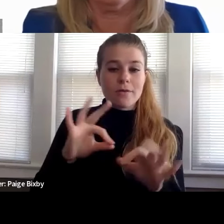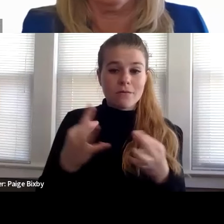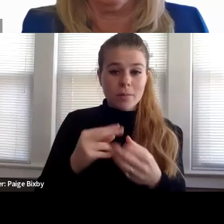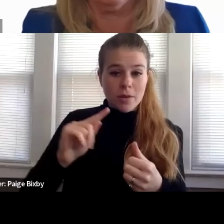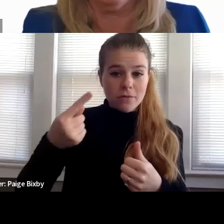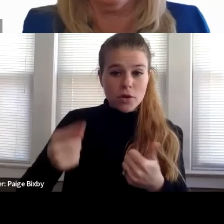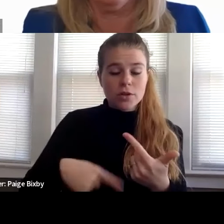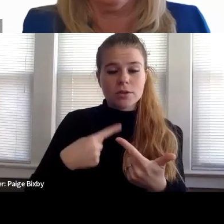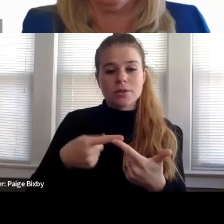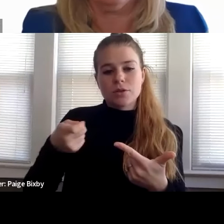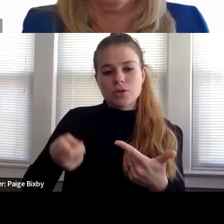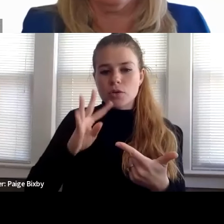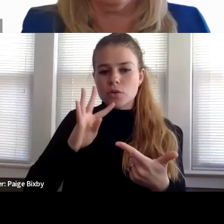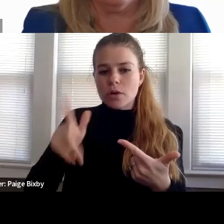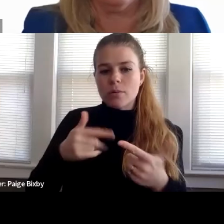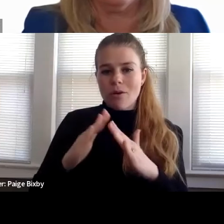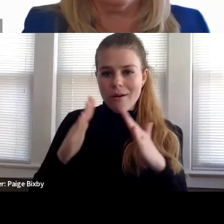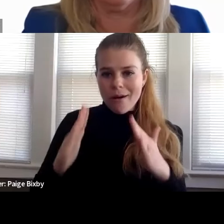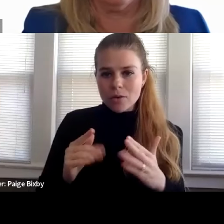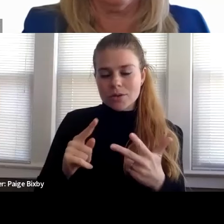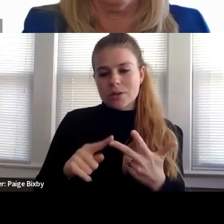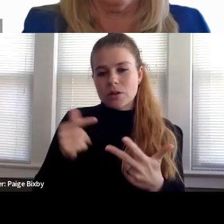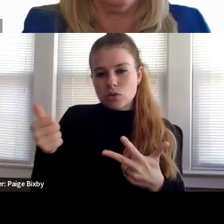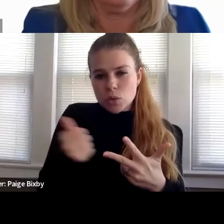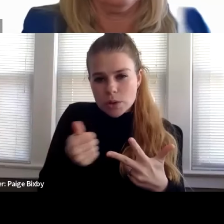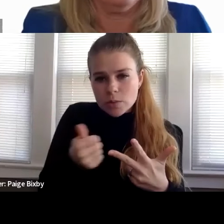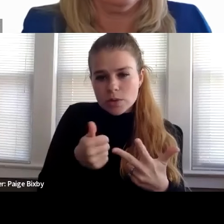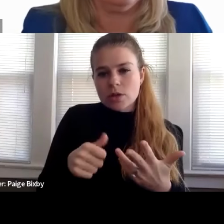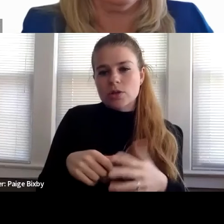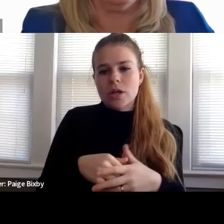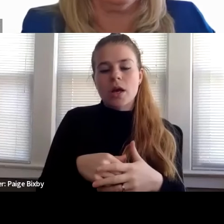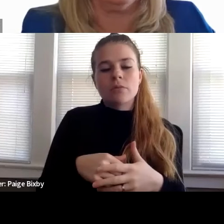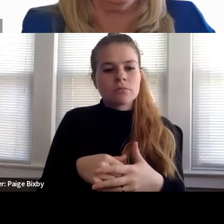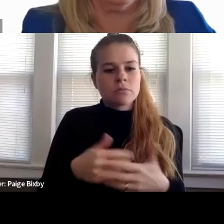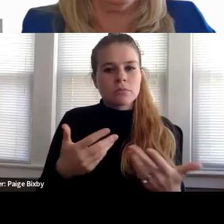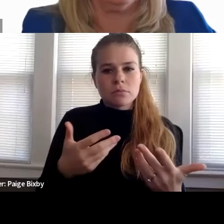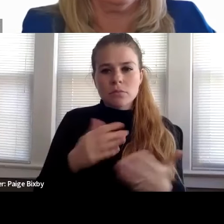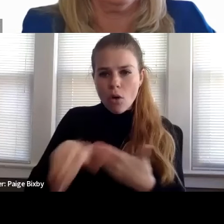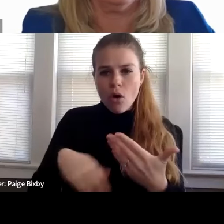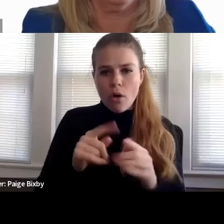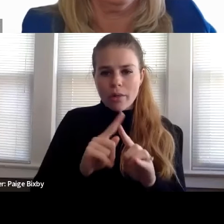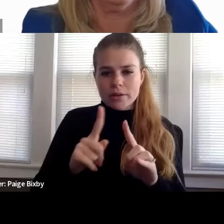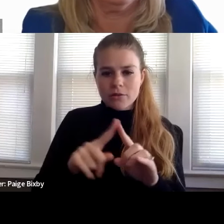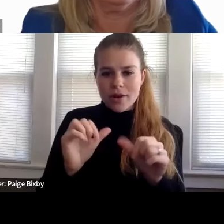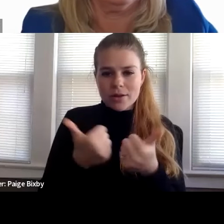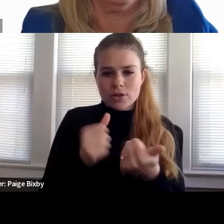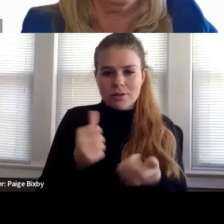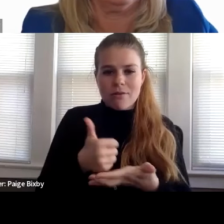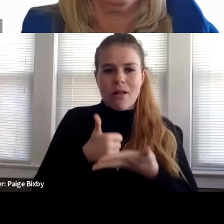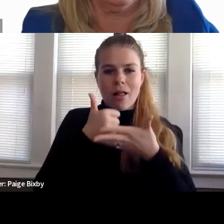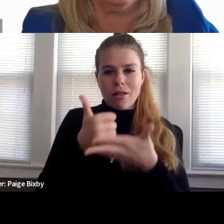Judge, you talked about housing, transportation. What are all those different agencies that can help address the needs of our families?